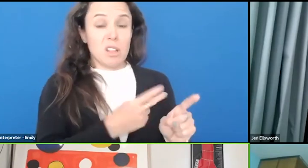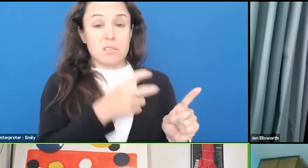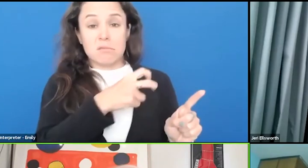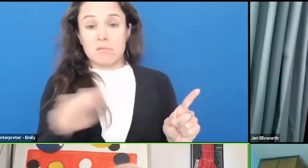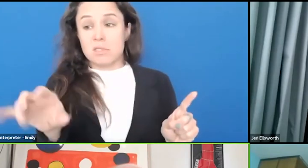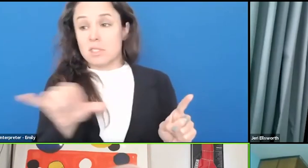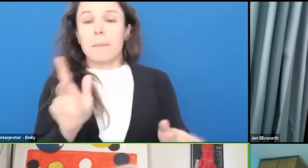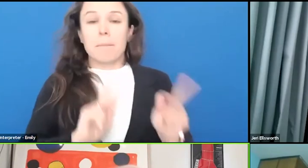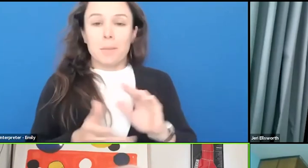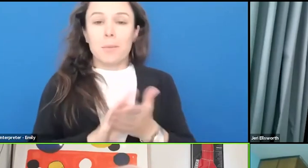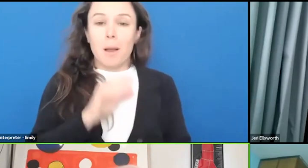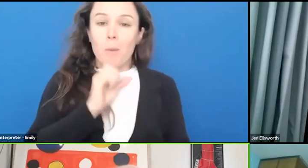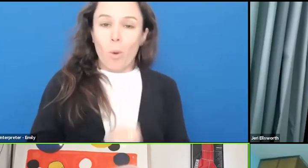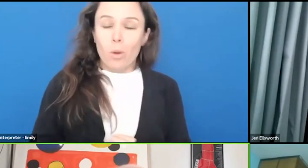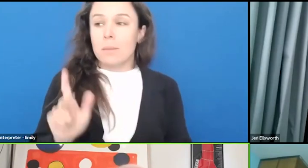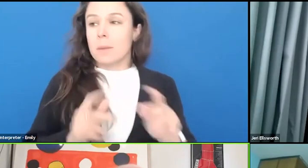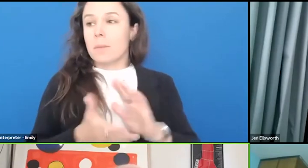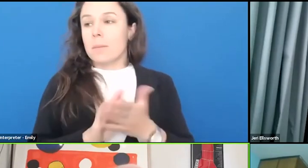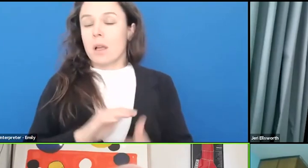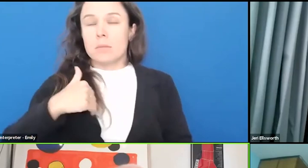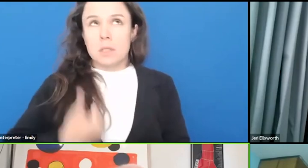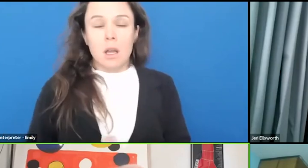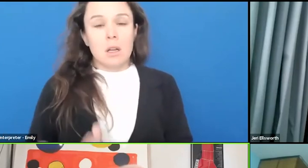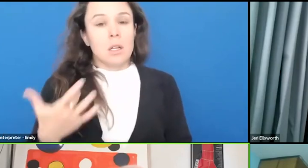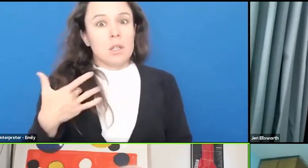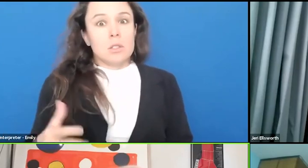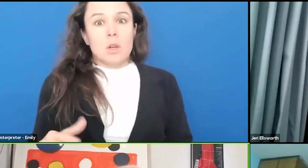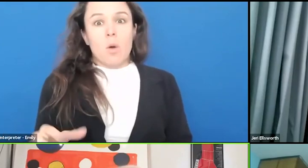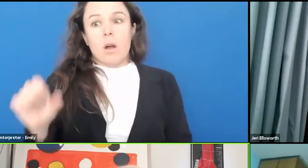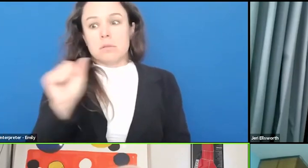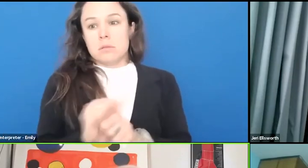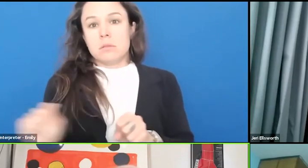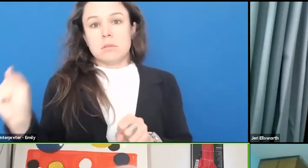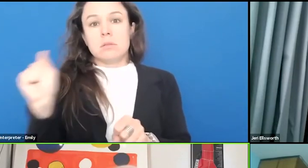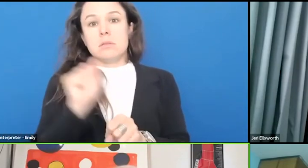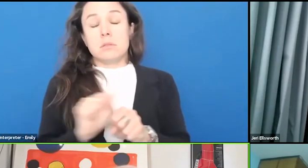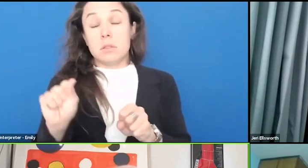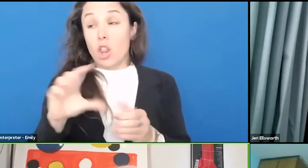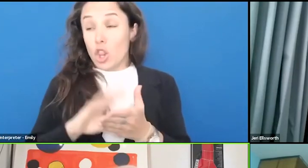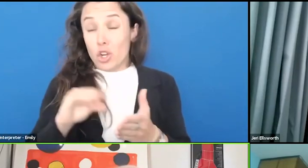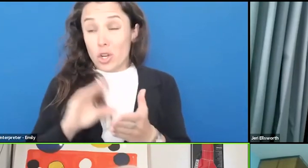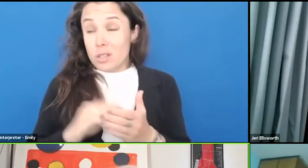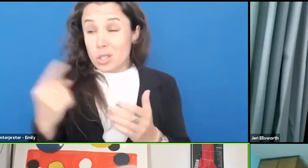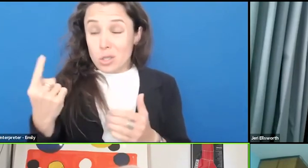people get tired, people don't want to invest the energy in learning something new when the